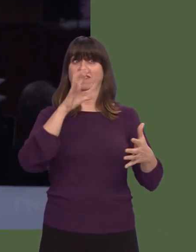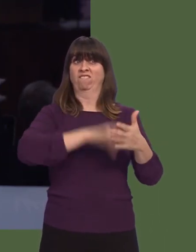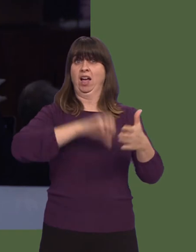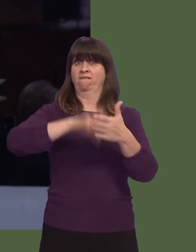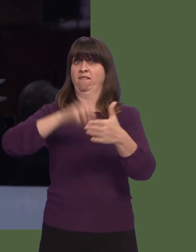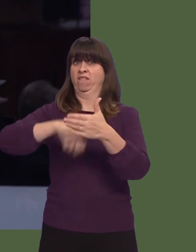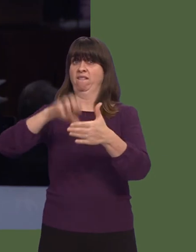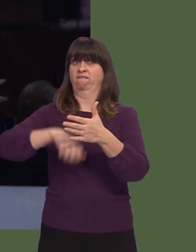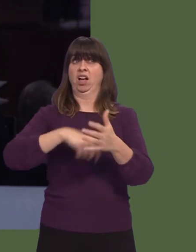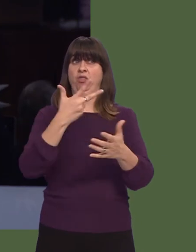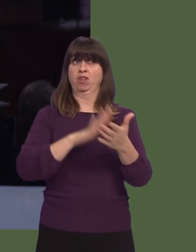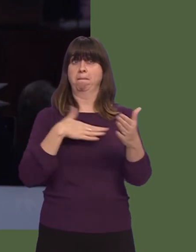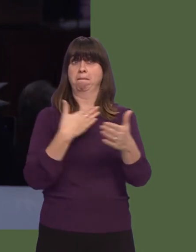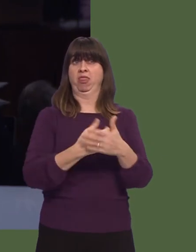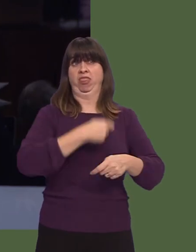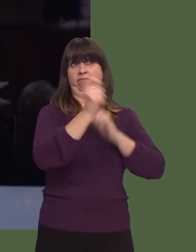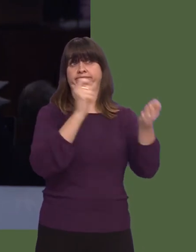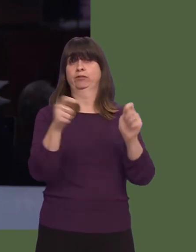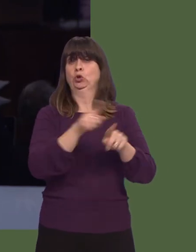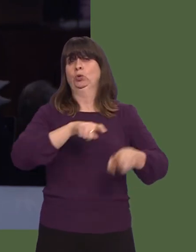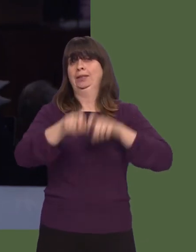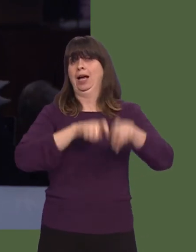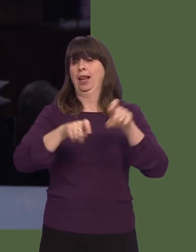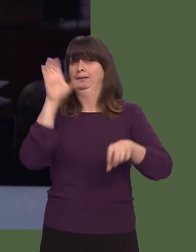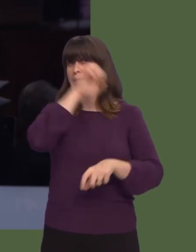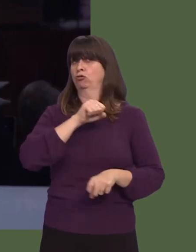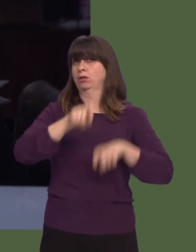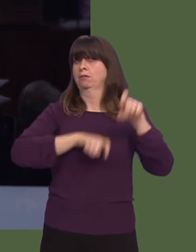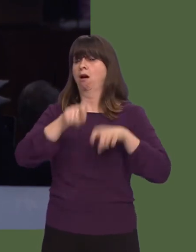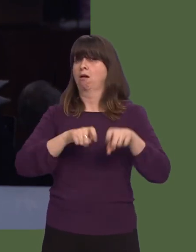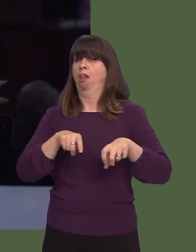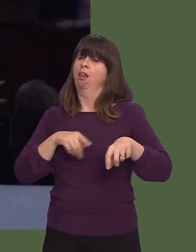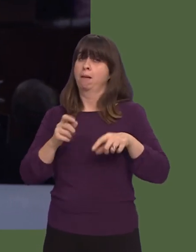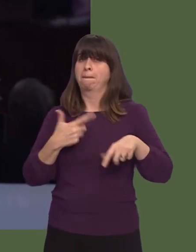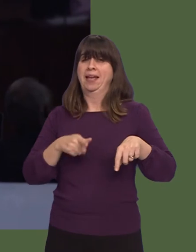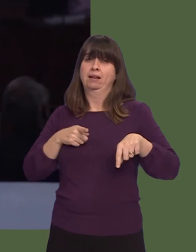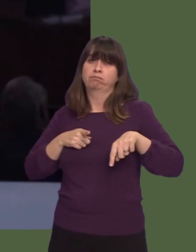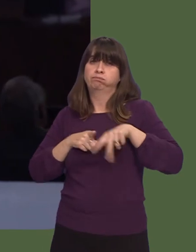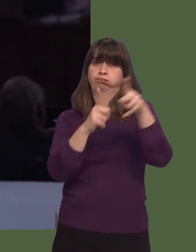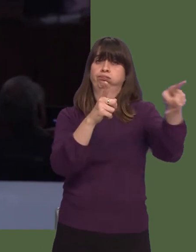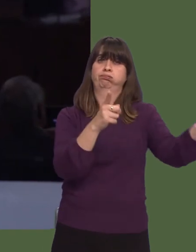We do have powers to issue PSPOs in Wales as well, so should we encourage Welsh councils